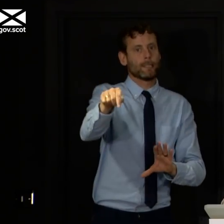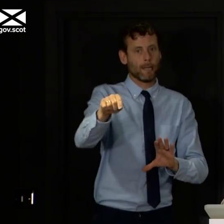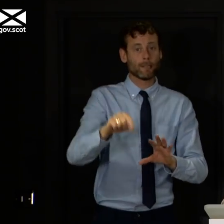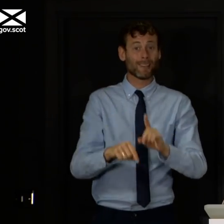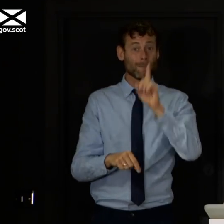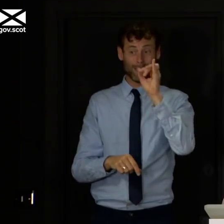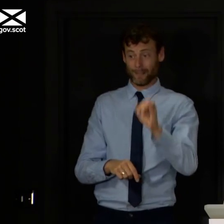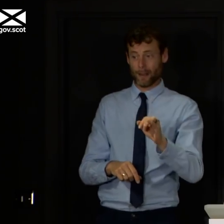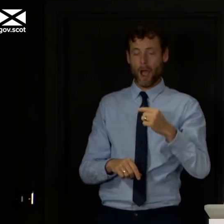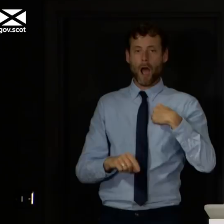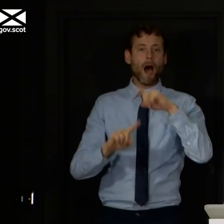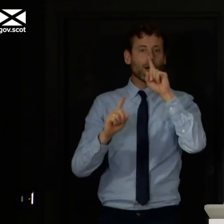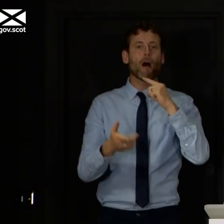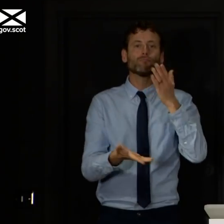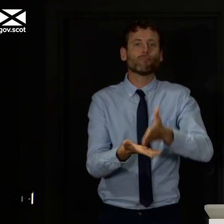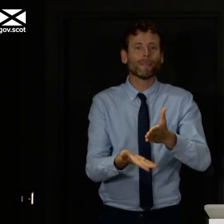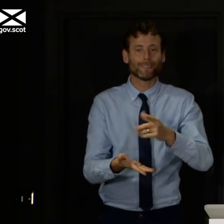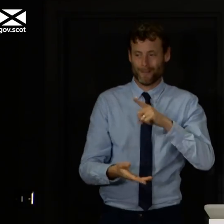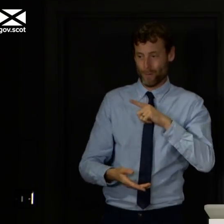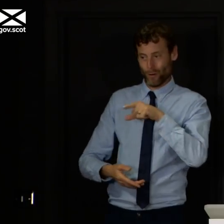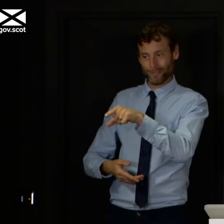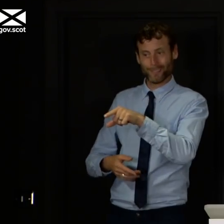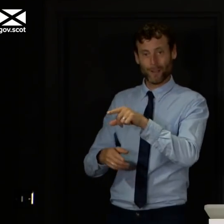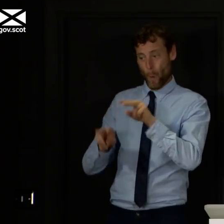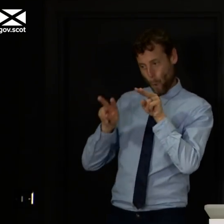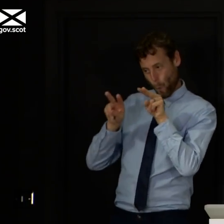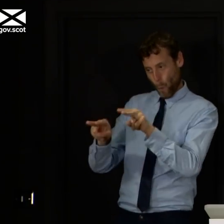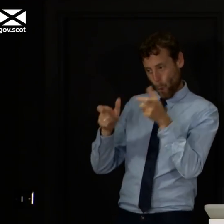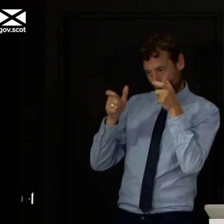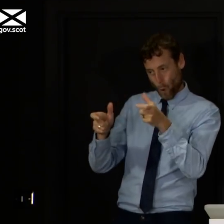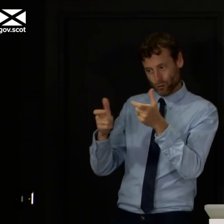again then we're all back to square one, more people will die and the economy will suffer.